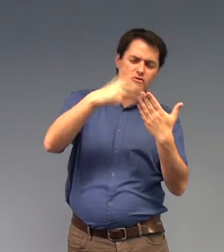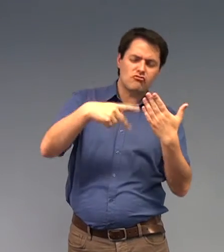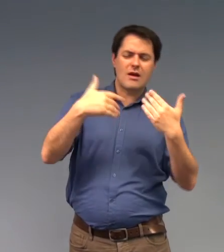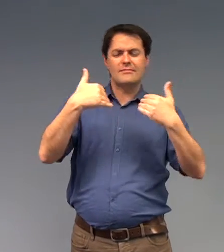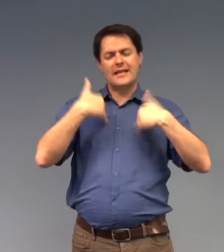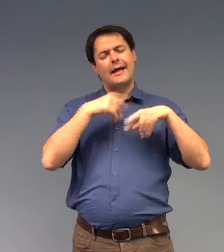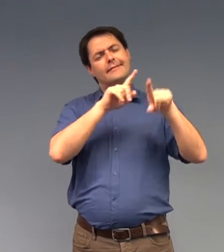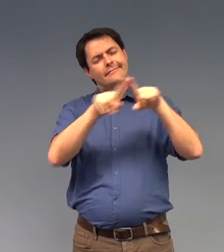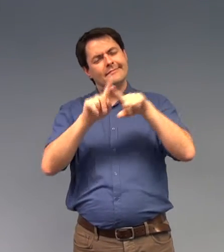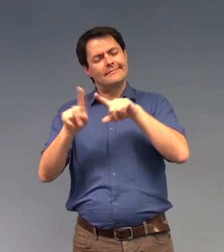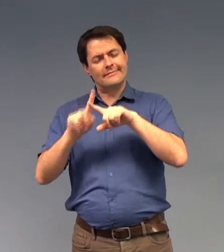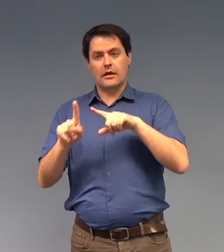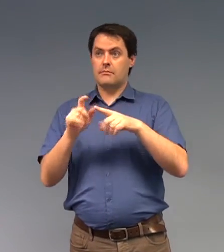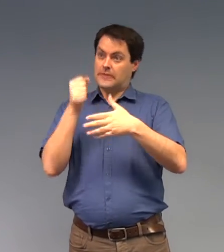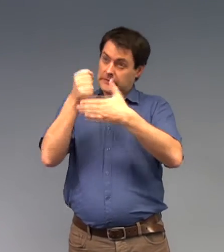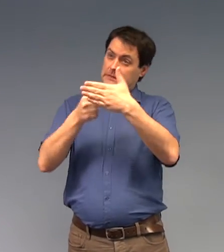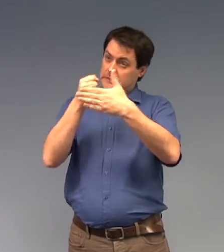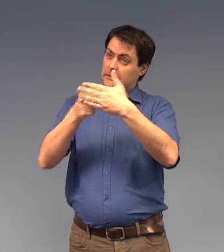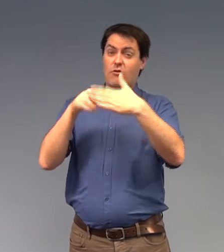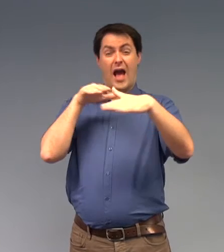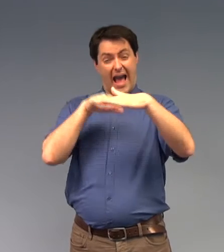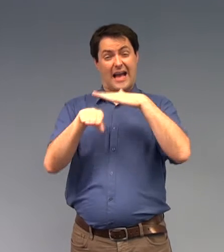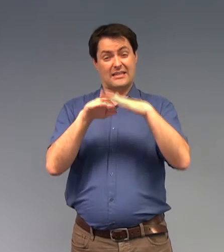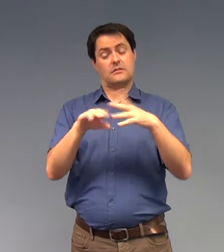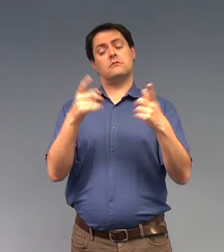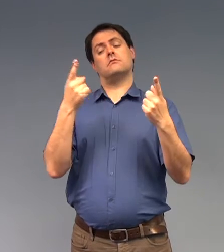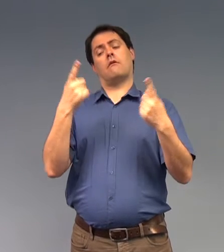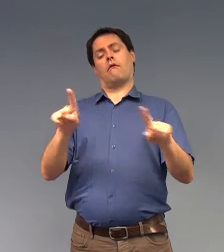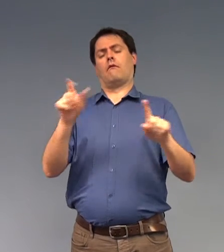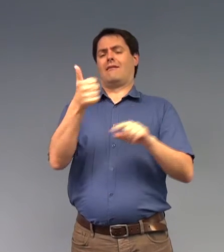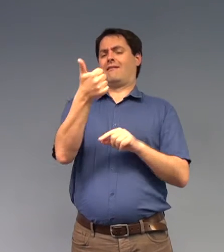They were very successful in getting 100% subtitles very early on.